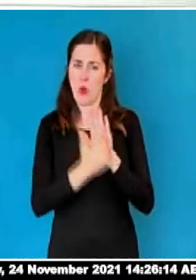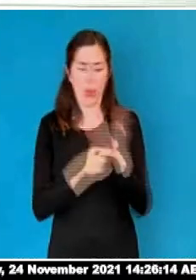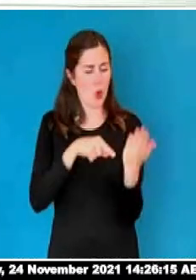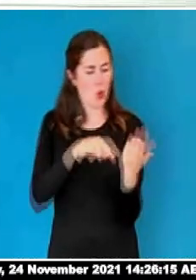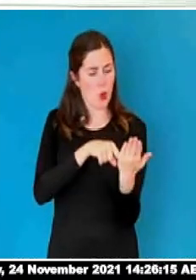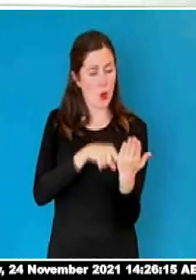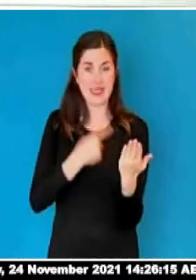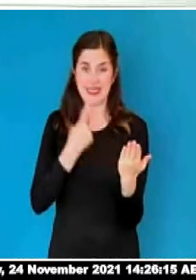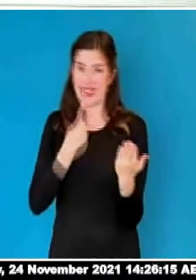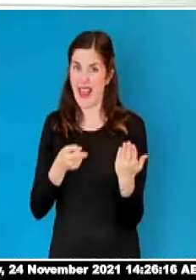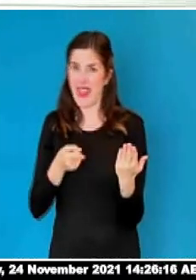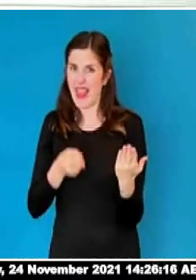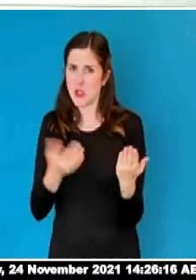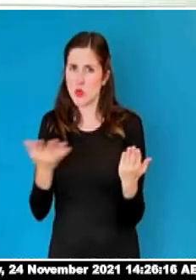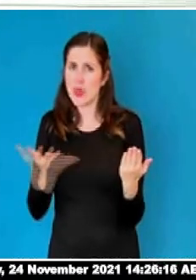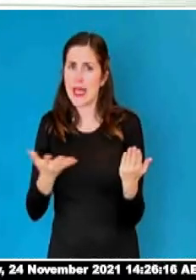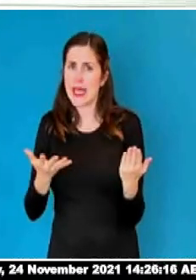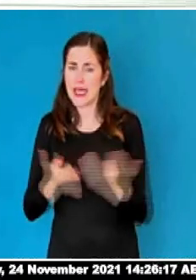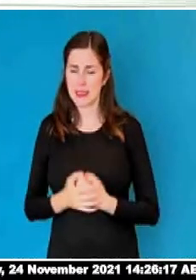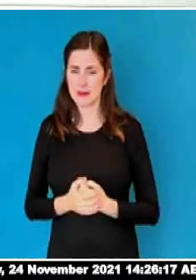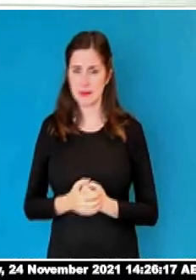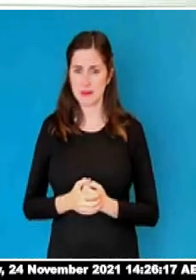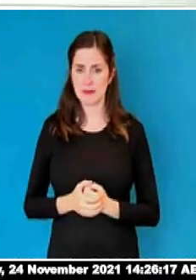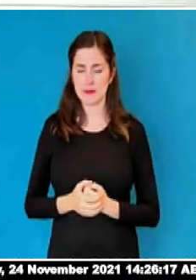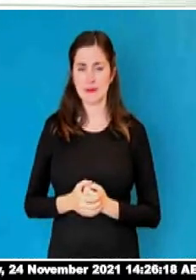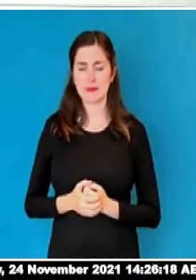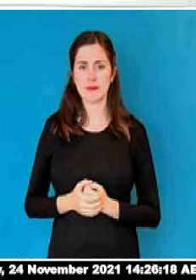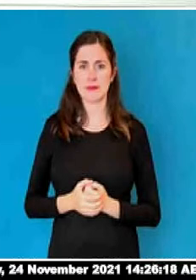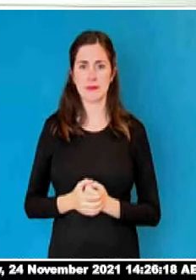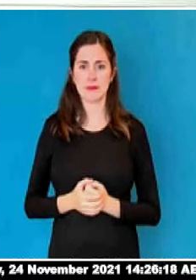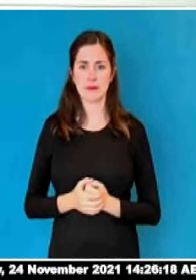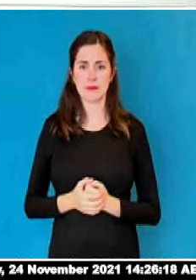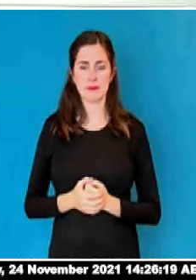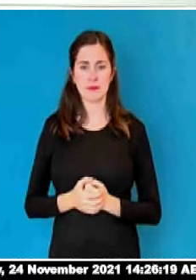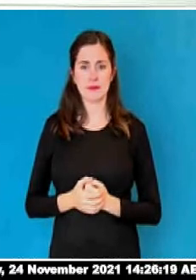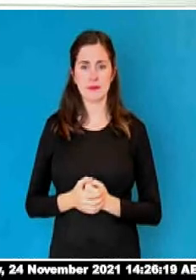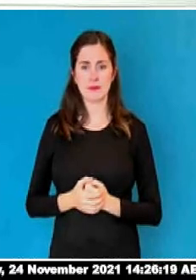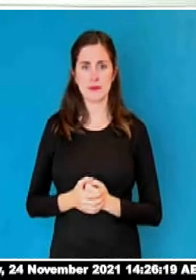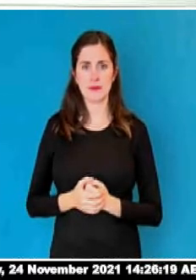I will use "the employer" rather than the full word --- to actually assess that a